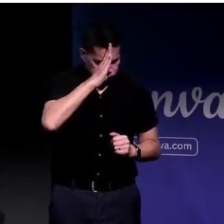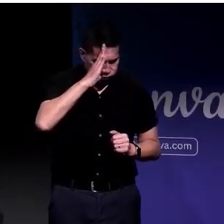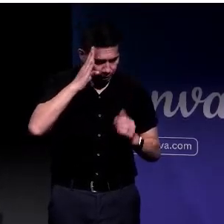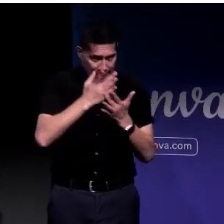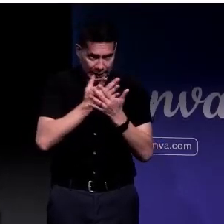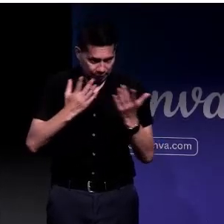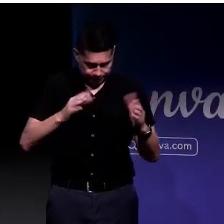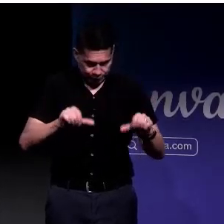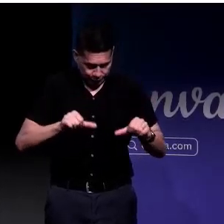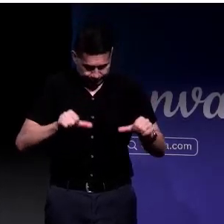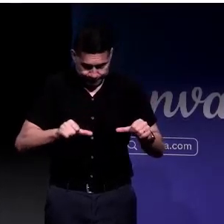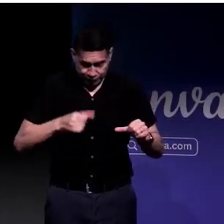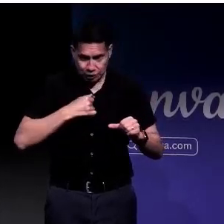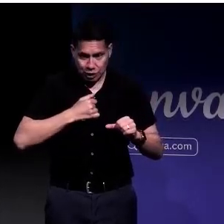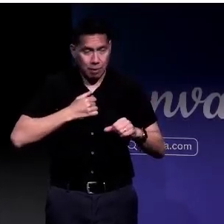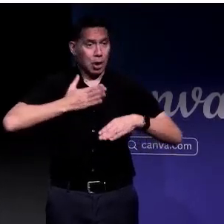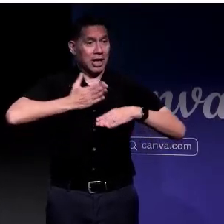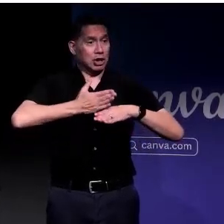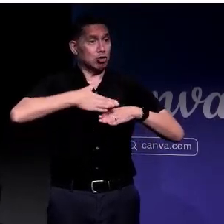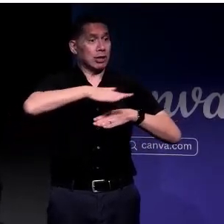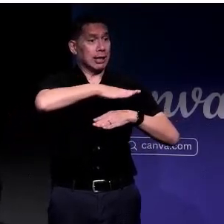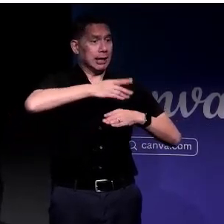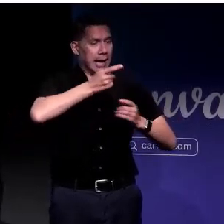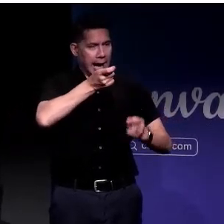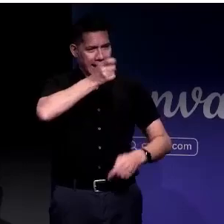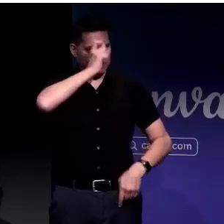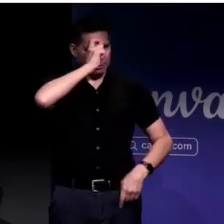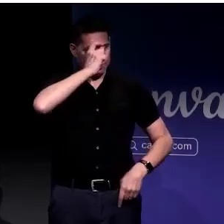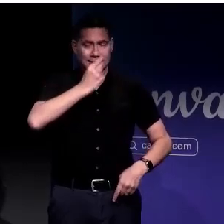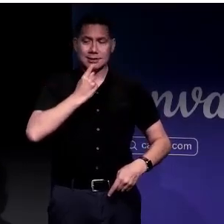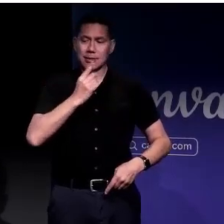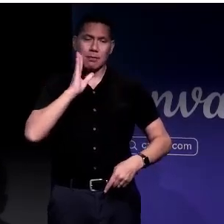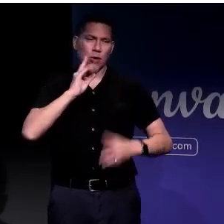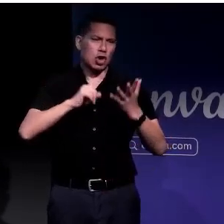So I wear my industry hat as mentioned. I work in UX design and writing.